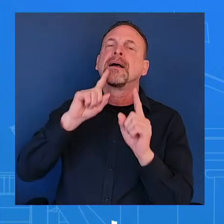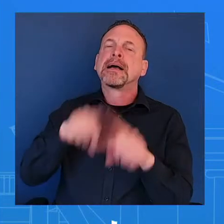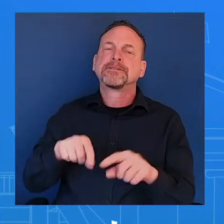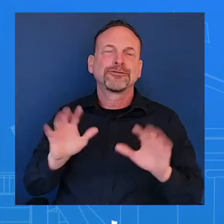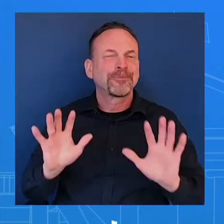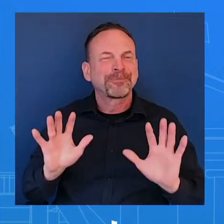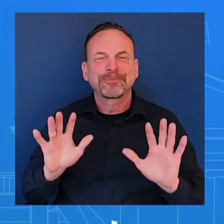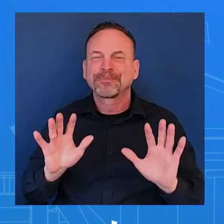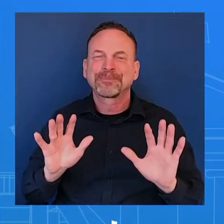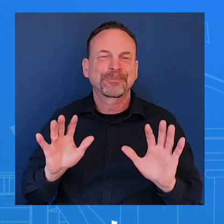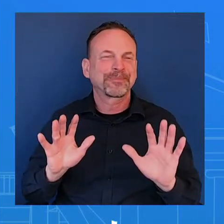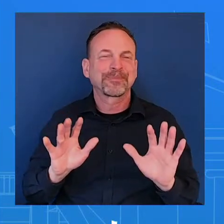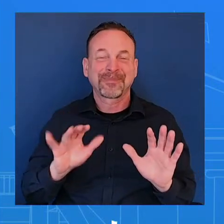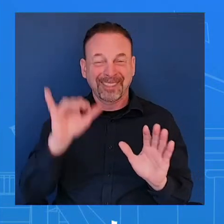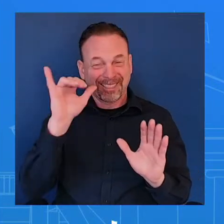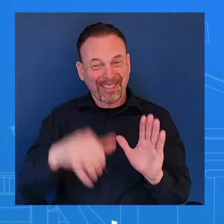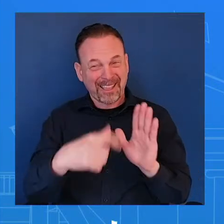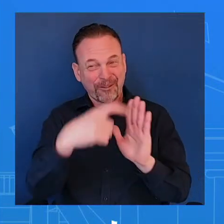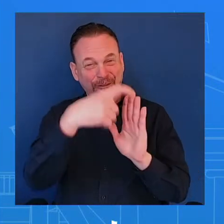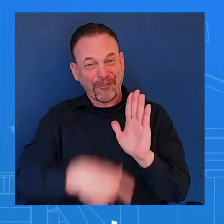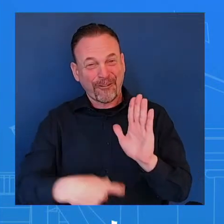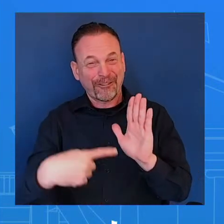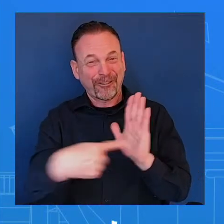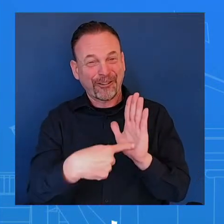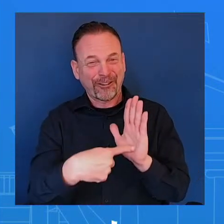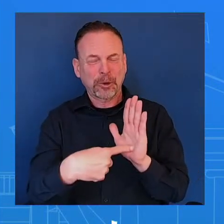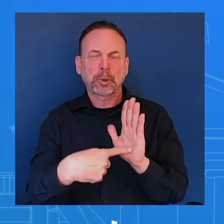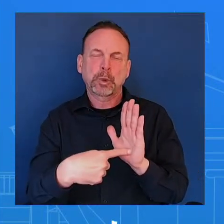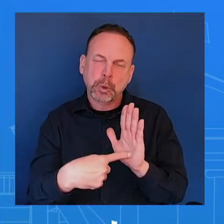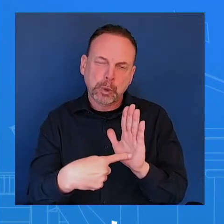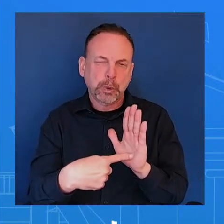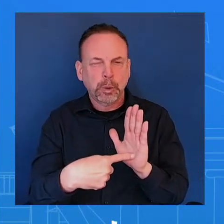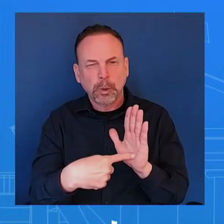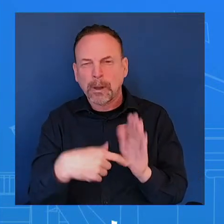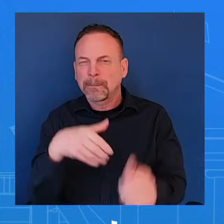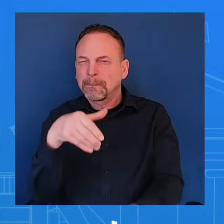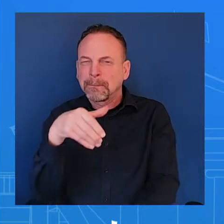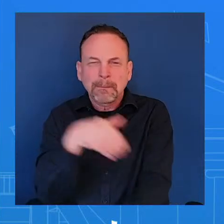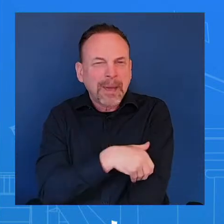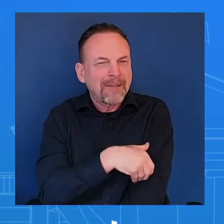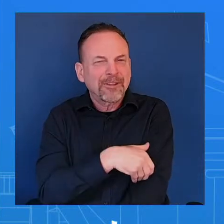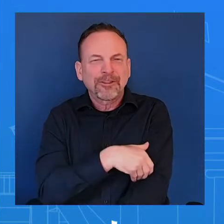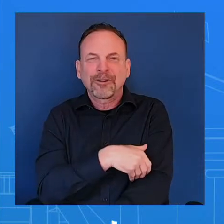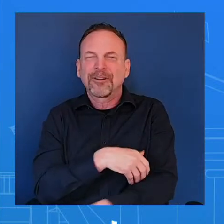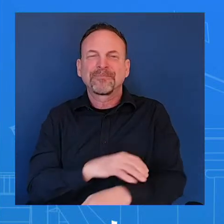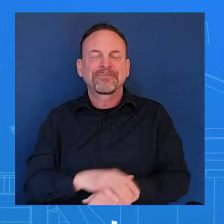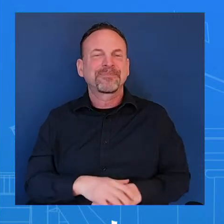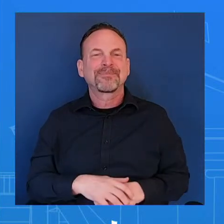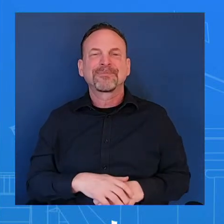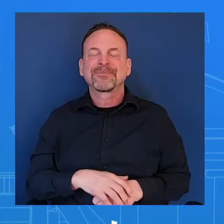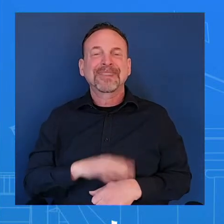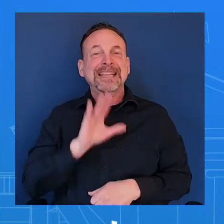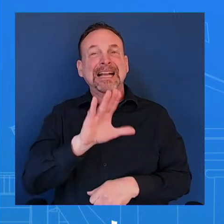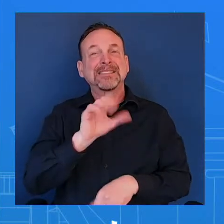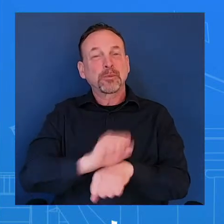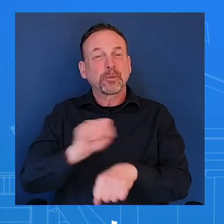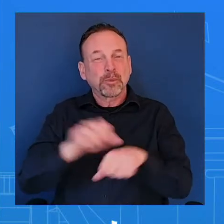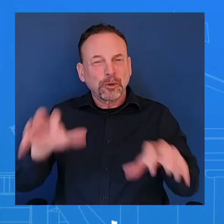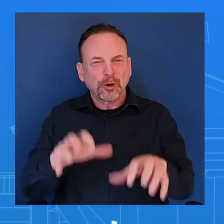What he does is heroic -- not just in Gaza, around the world -- providing food, providing that essential humanitarian assistance.